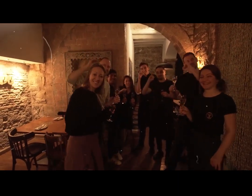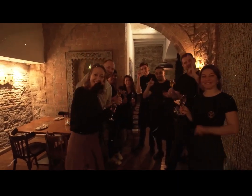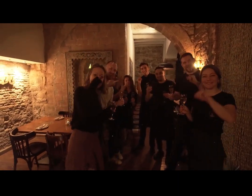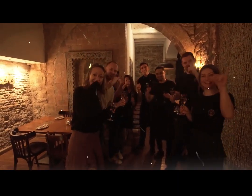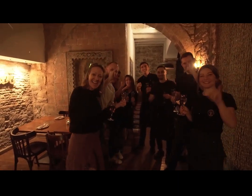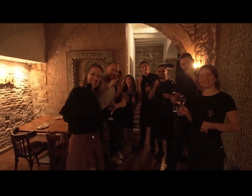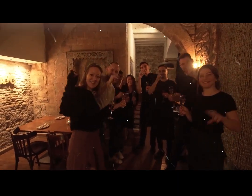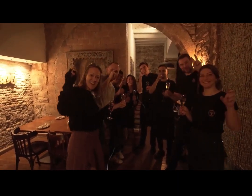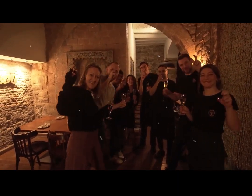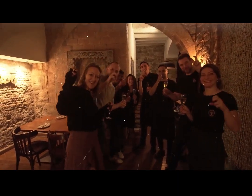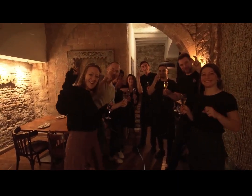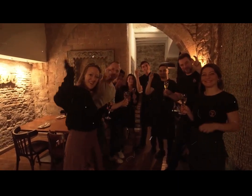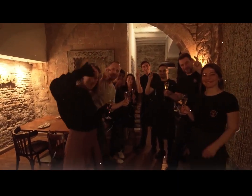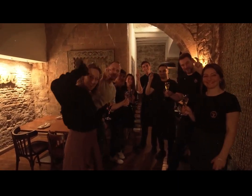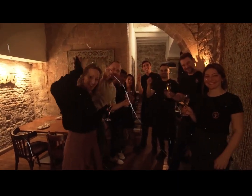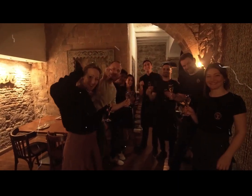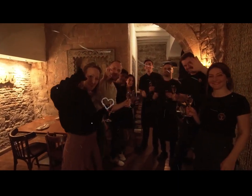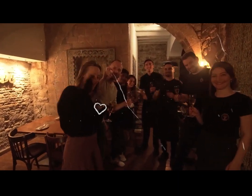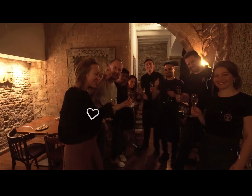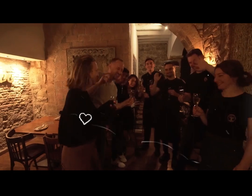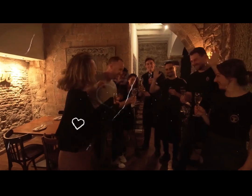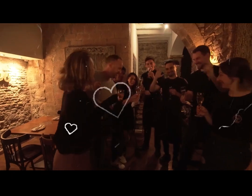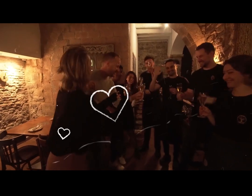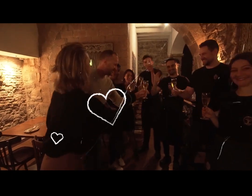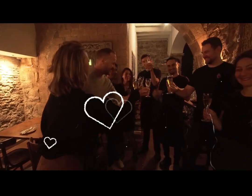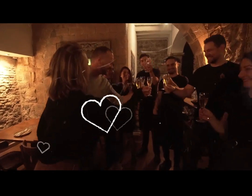HAPPY NEW YEAR!!